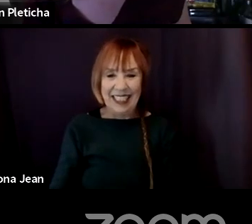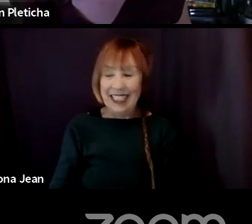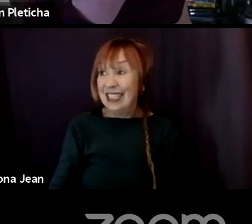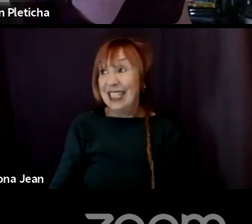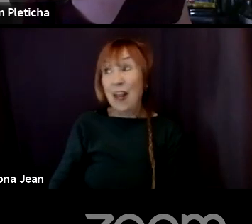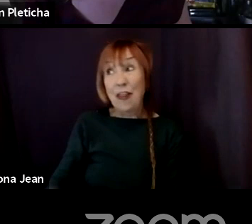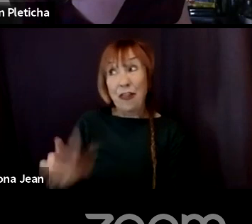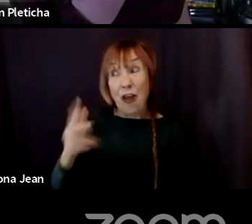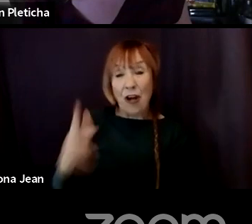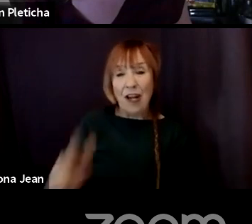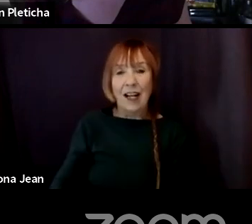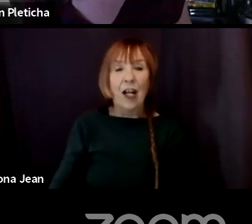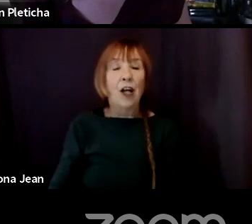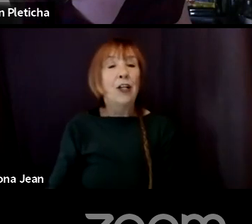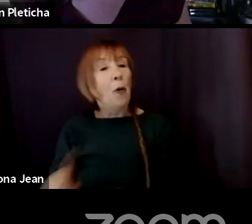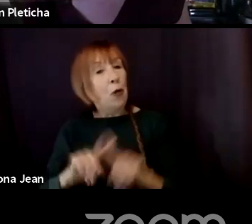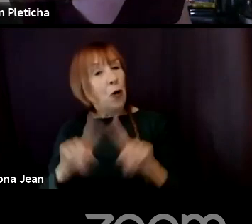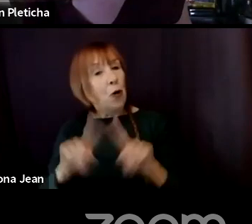Cory, mine is one of the best ones, two pitch (mumbles).